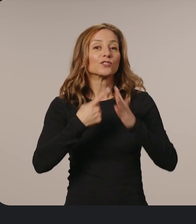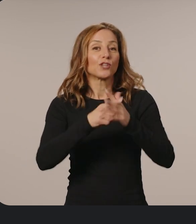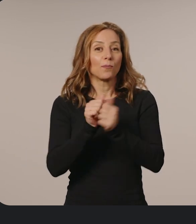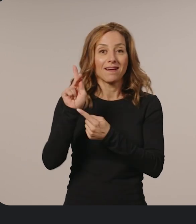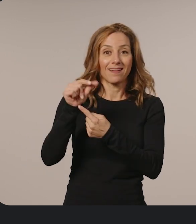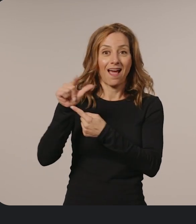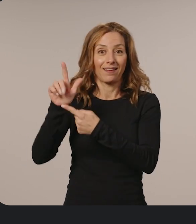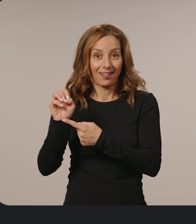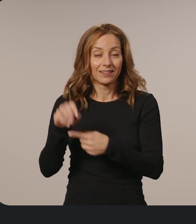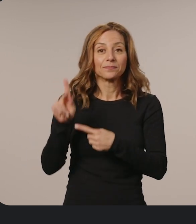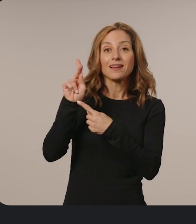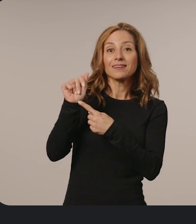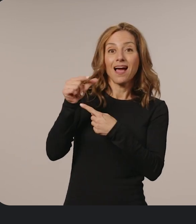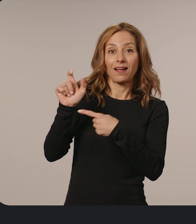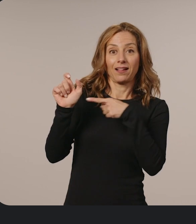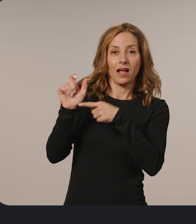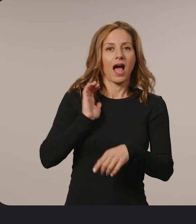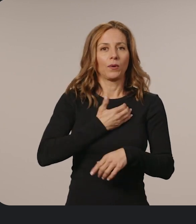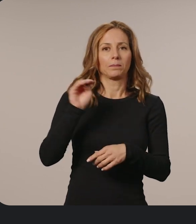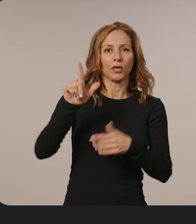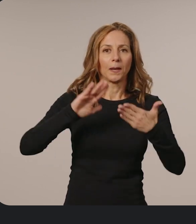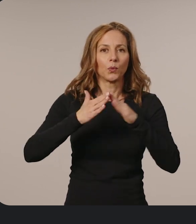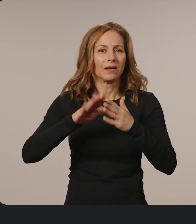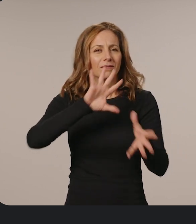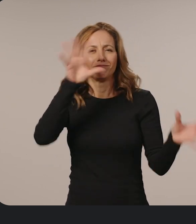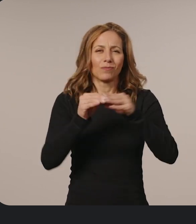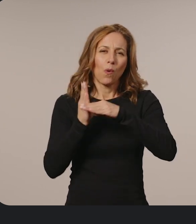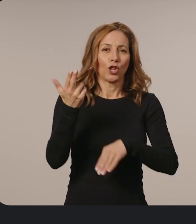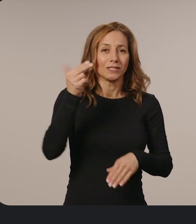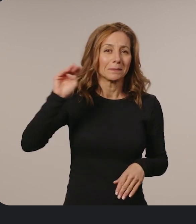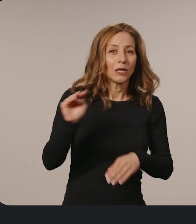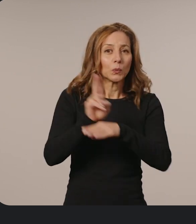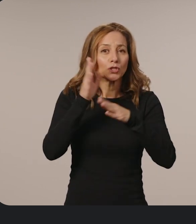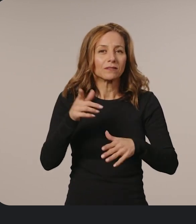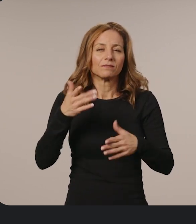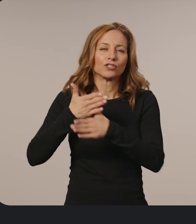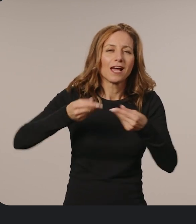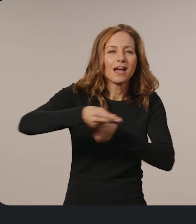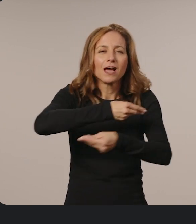Let's start with Kaggle. Kaggle is a machine learning community of over 13 million users who have